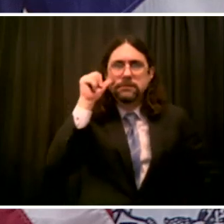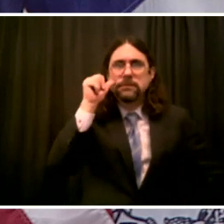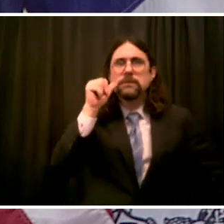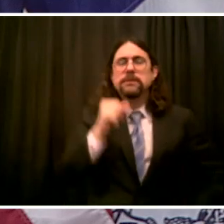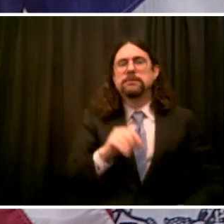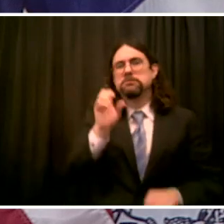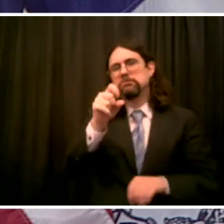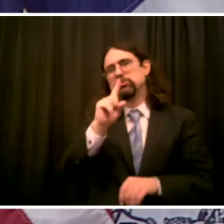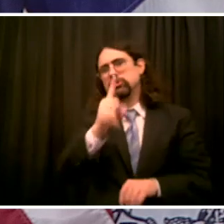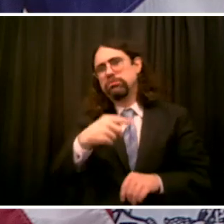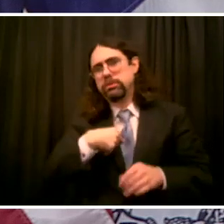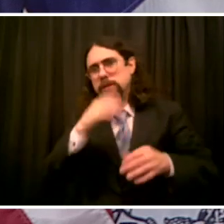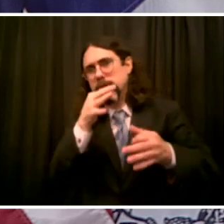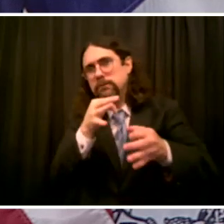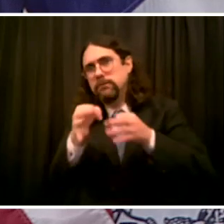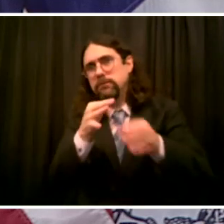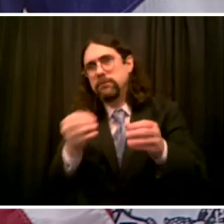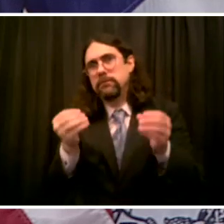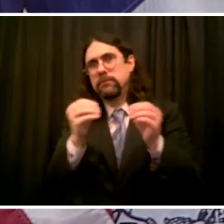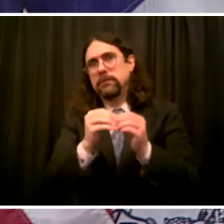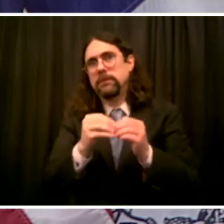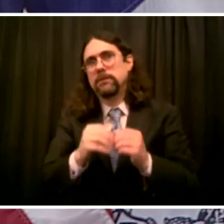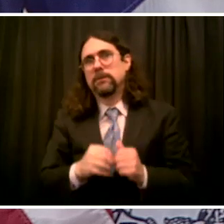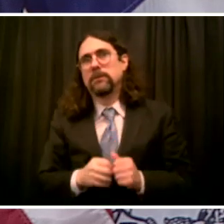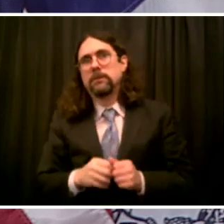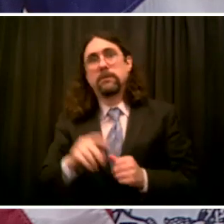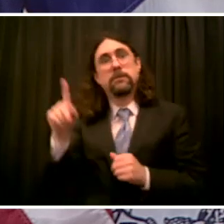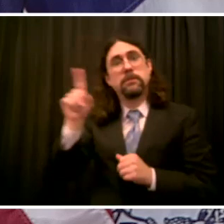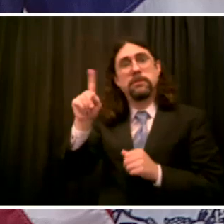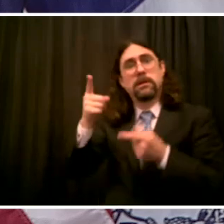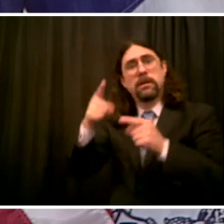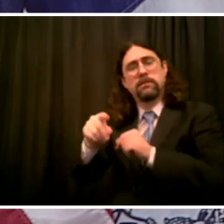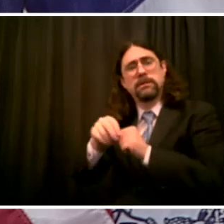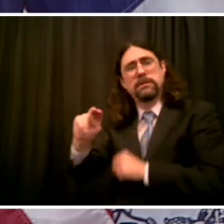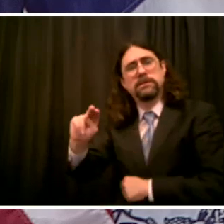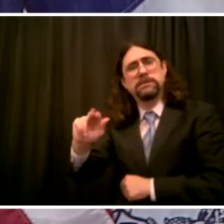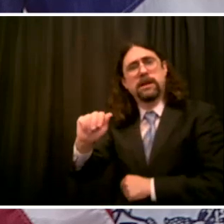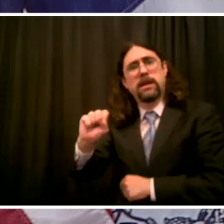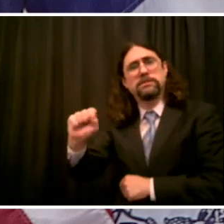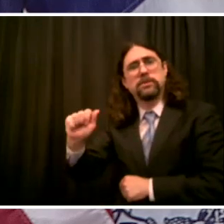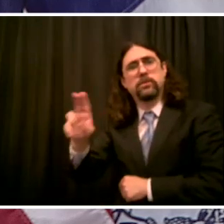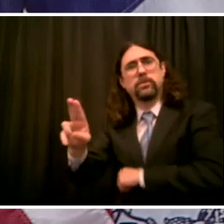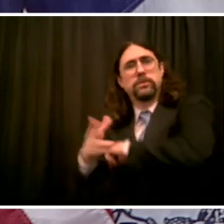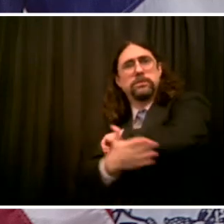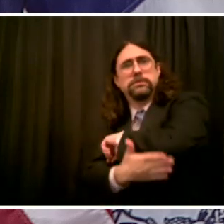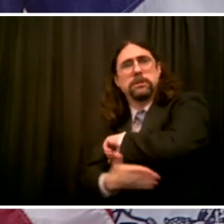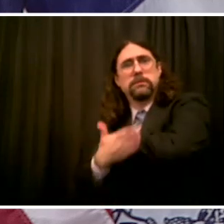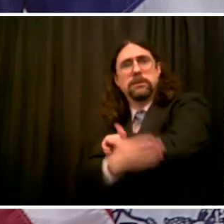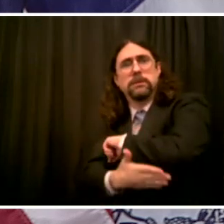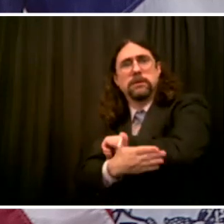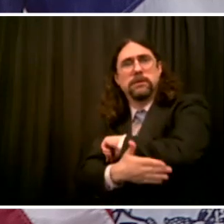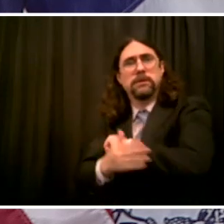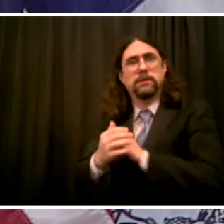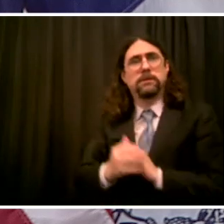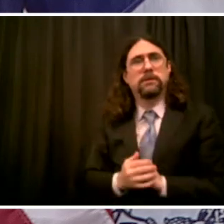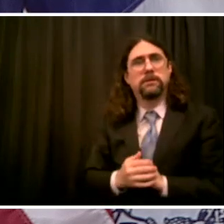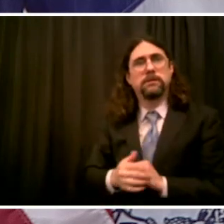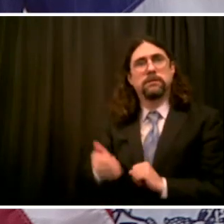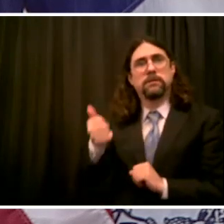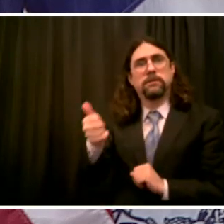ESYTRDEAY EVENING LATE, IN NASSAU COUNTY, AN NYPD